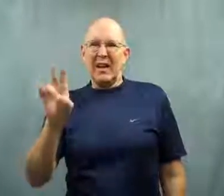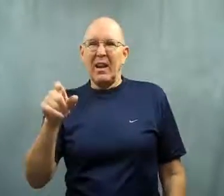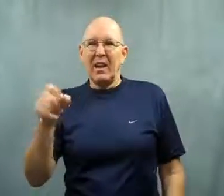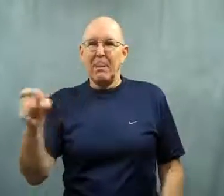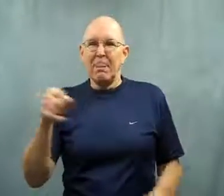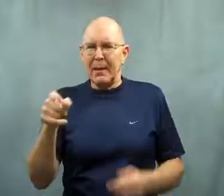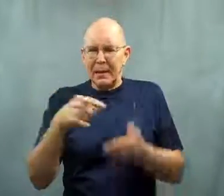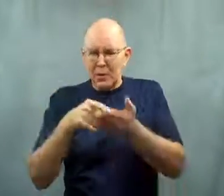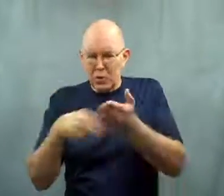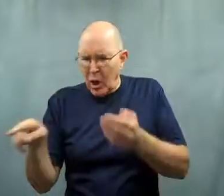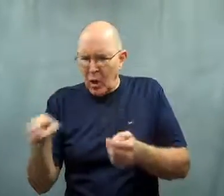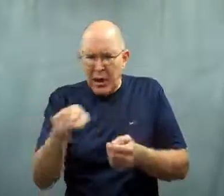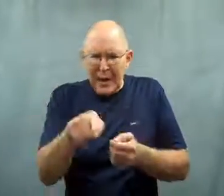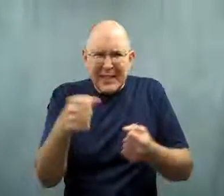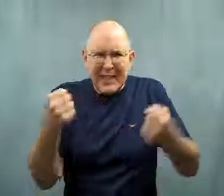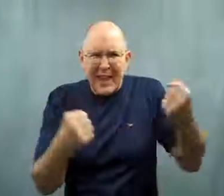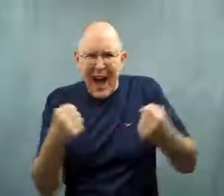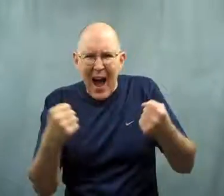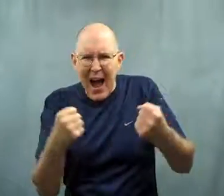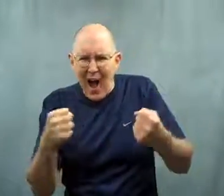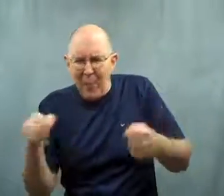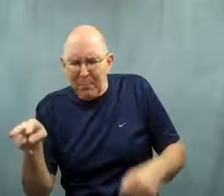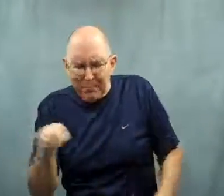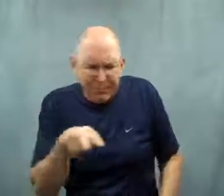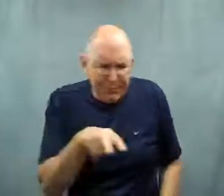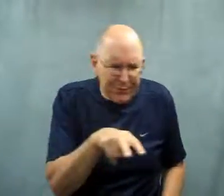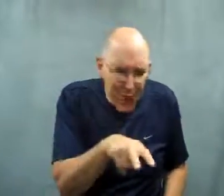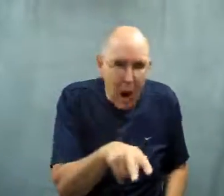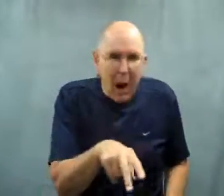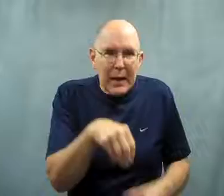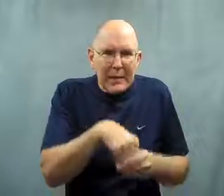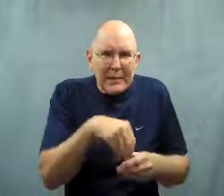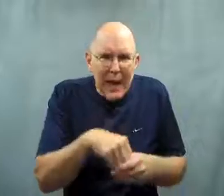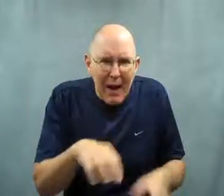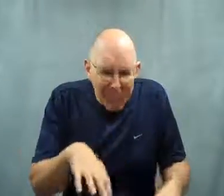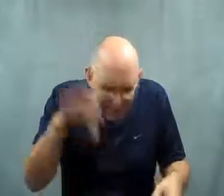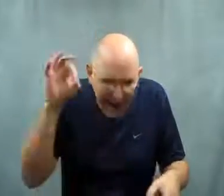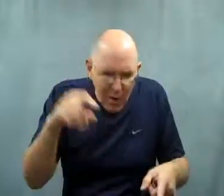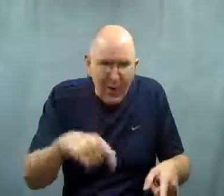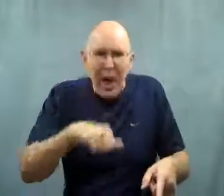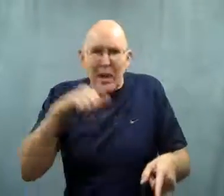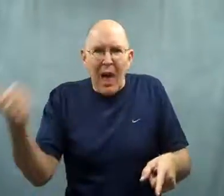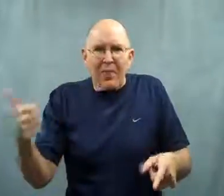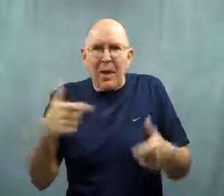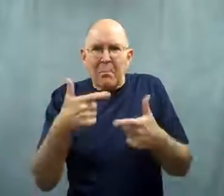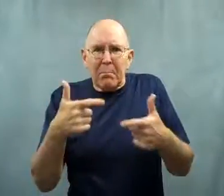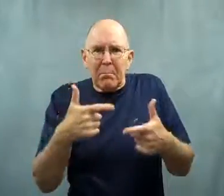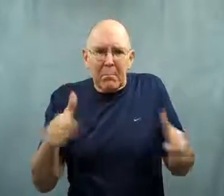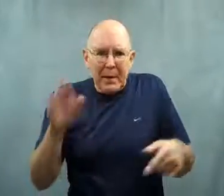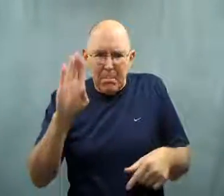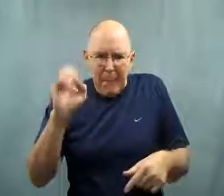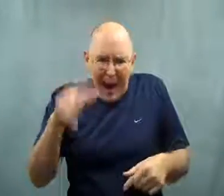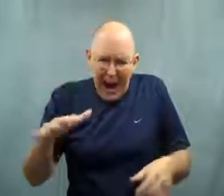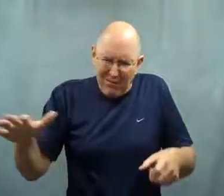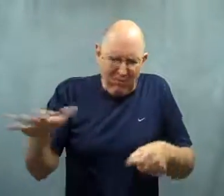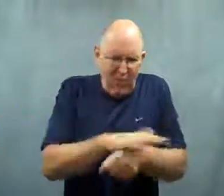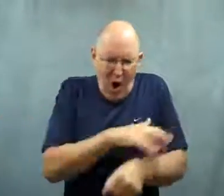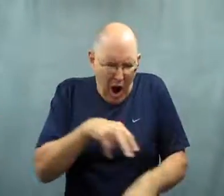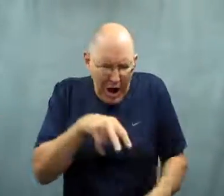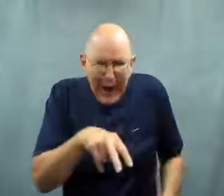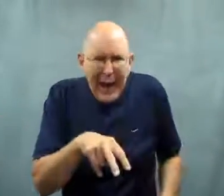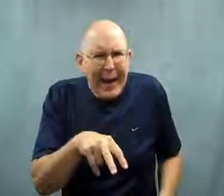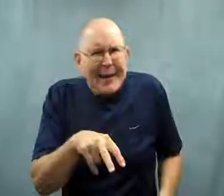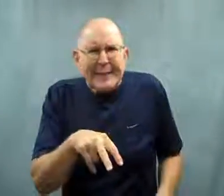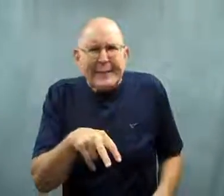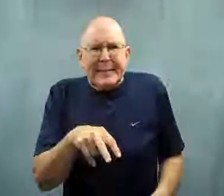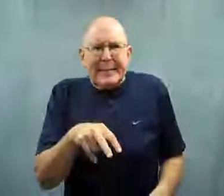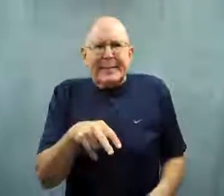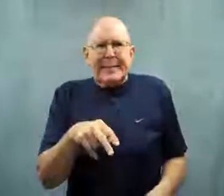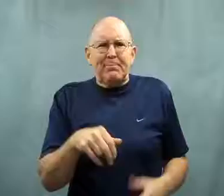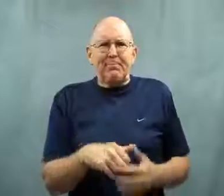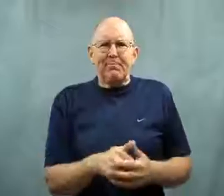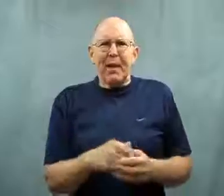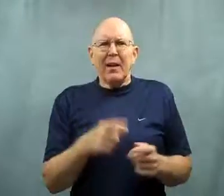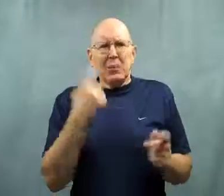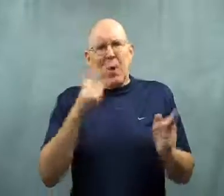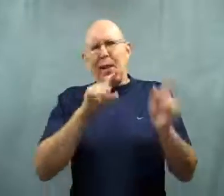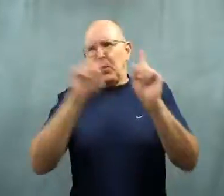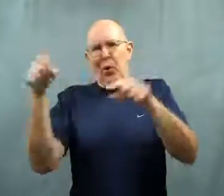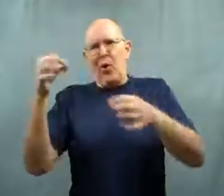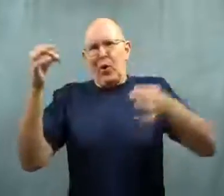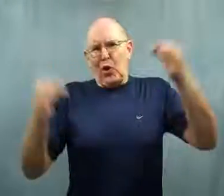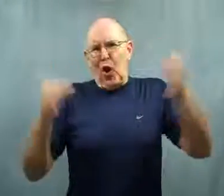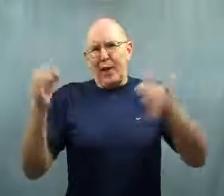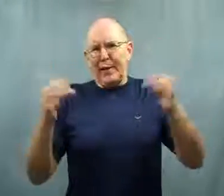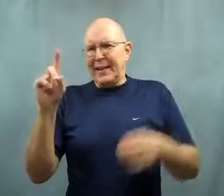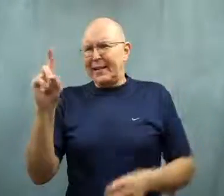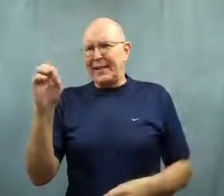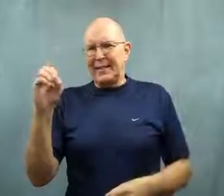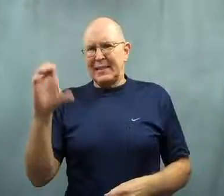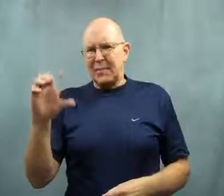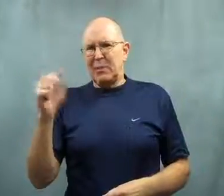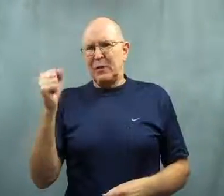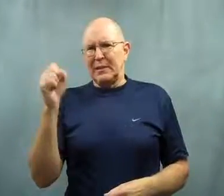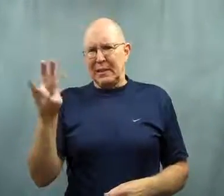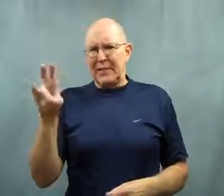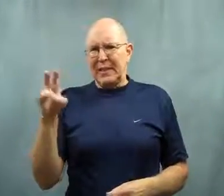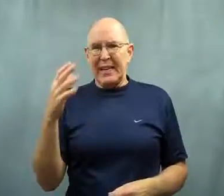A check of his car turned up another full bag.